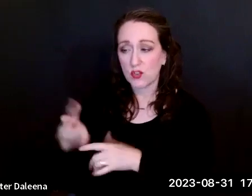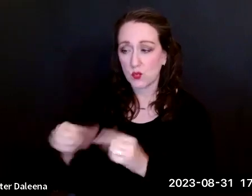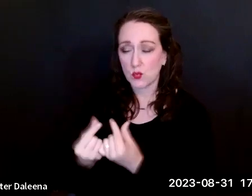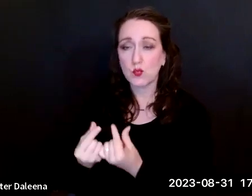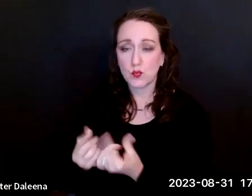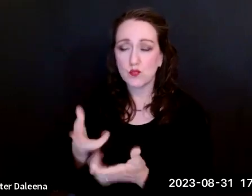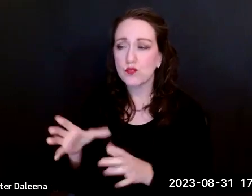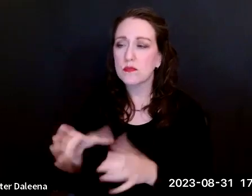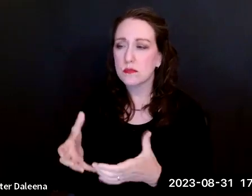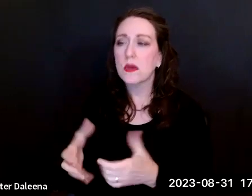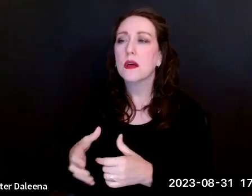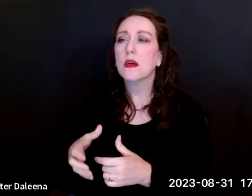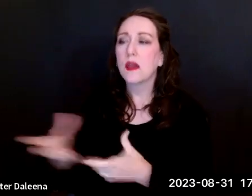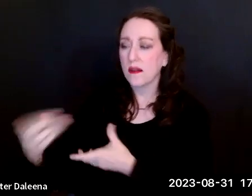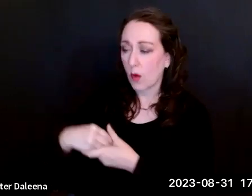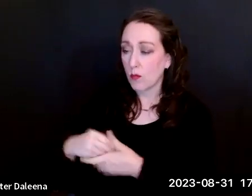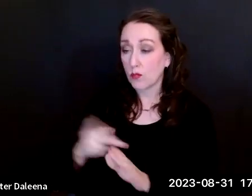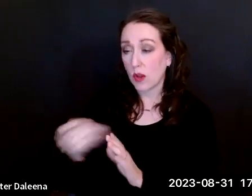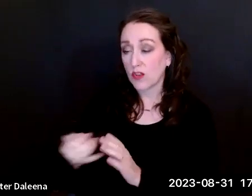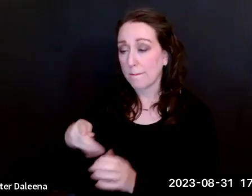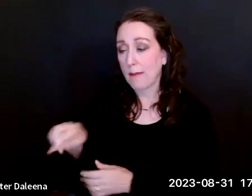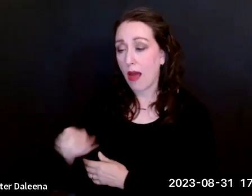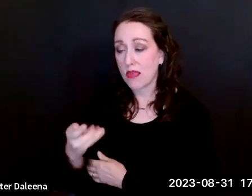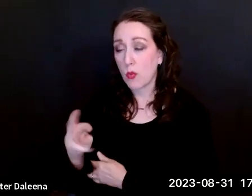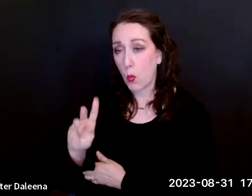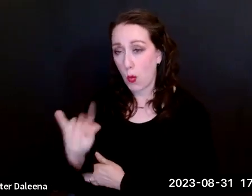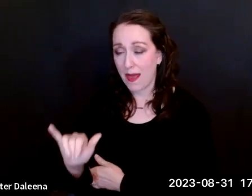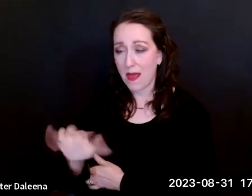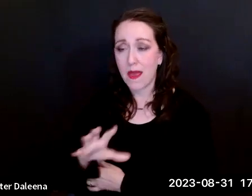um who have been involved both with our project pathway and with the efforts of the